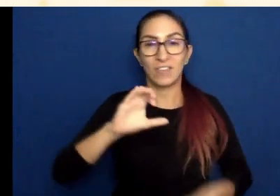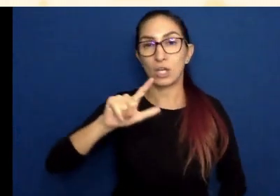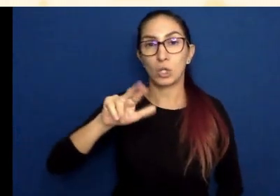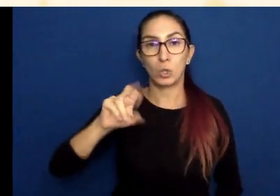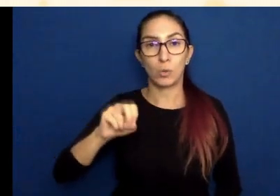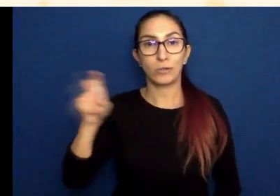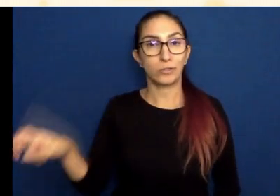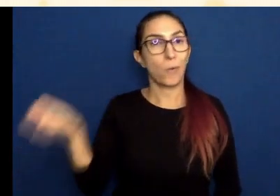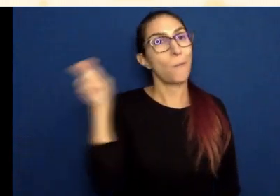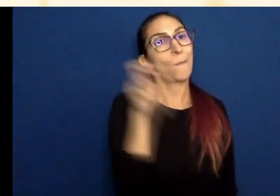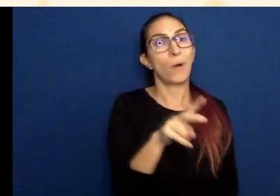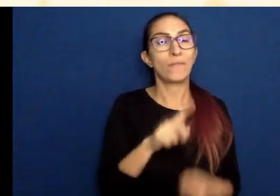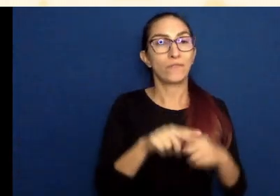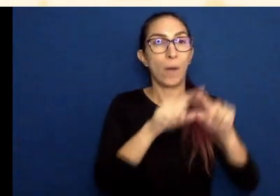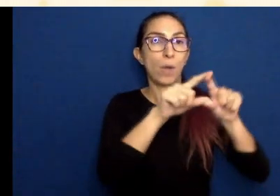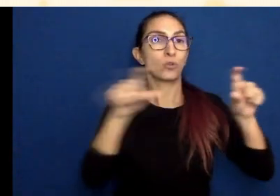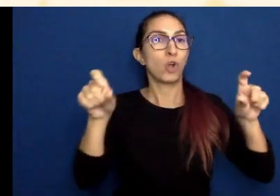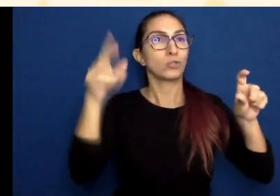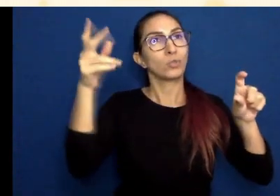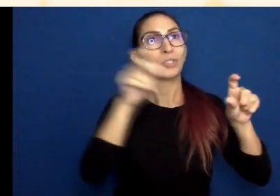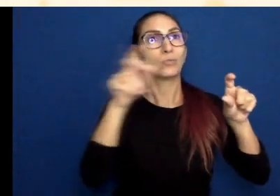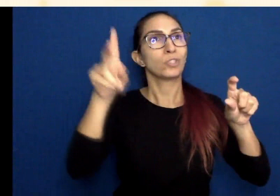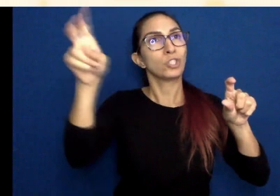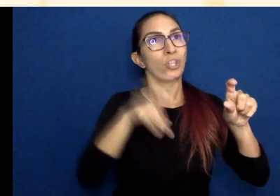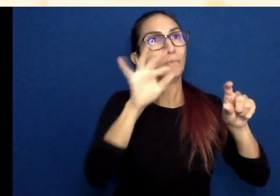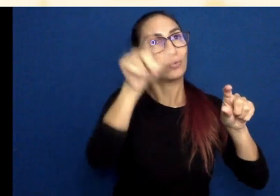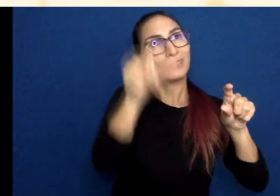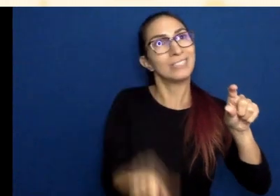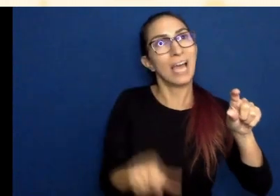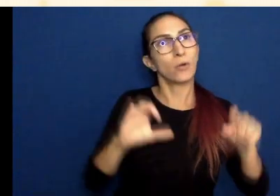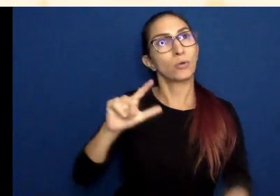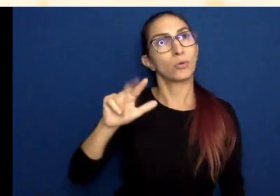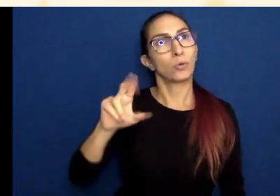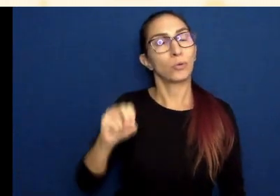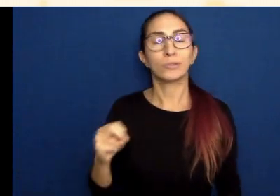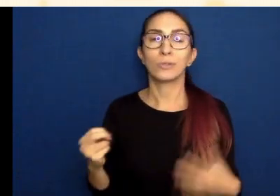from an across clue to a down clue. So you can see it just changes.